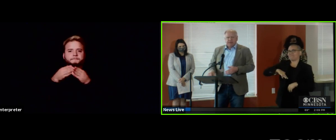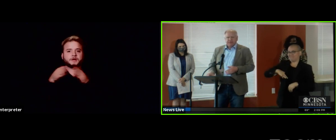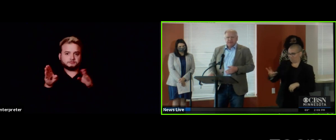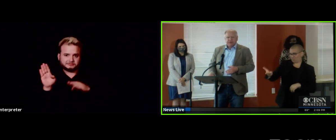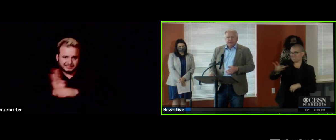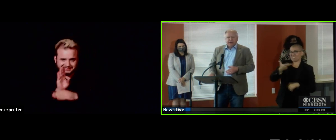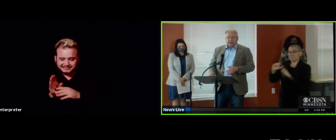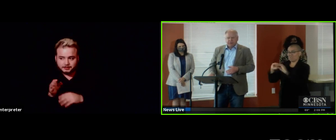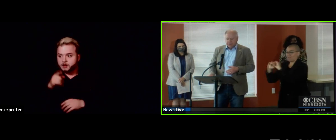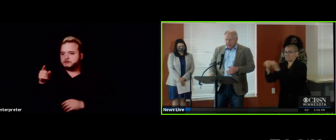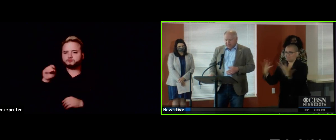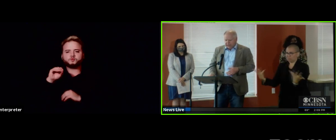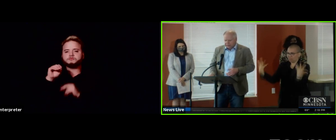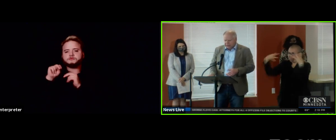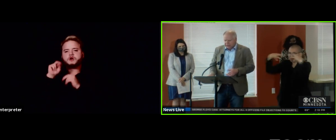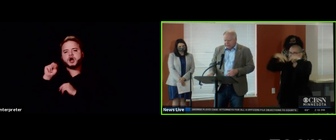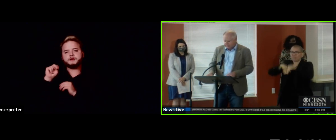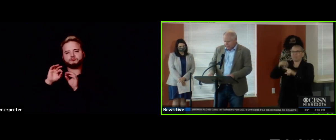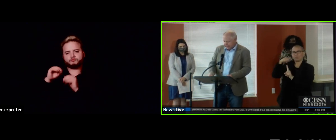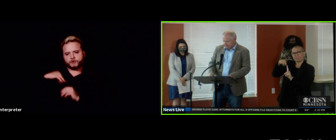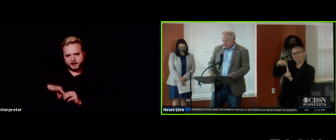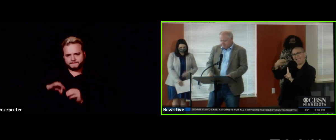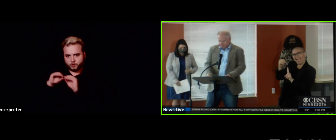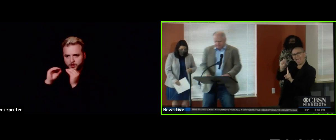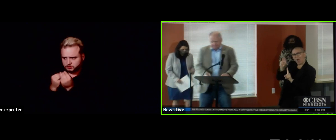this her entire career, Lieutenant Governor Flanagan.